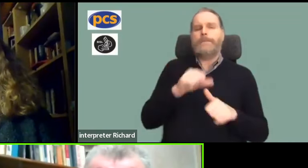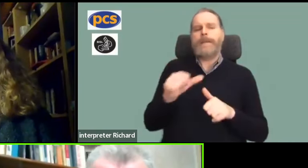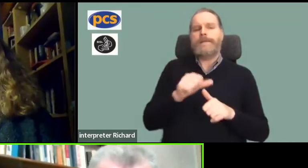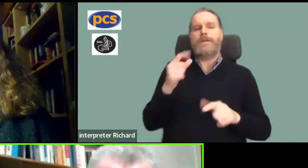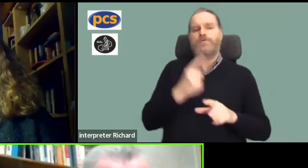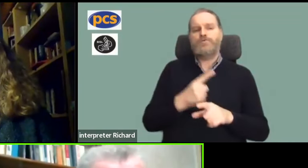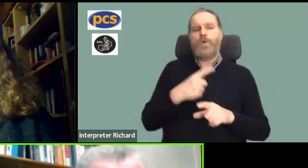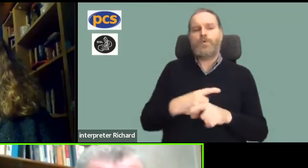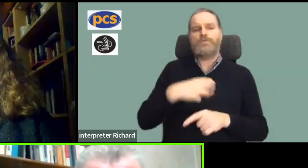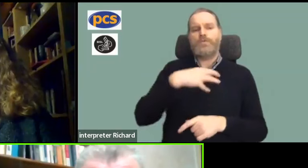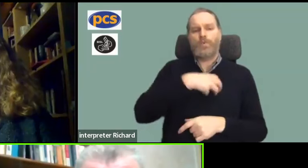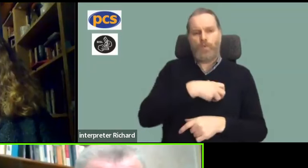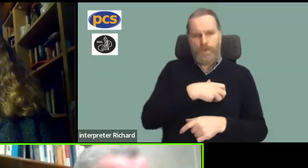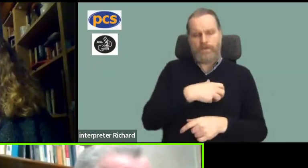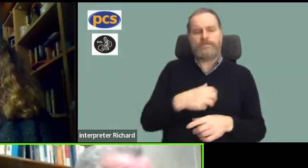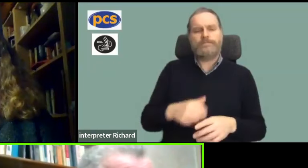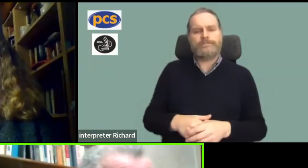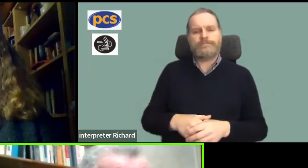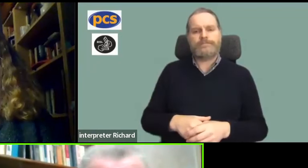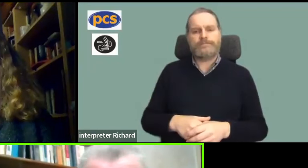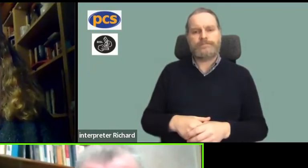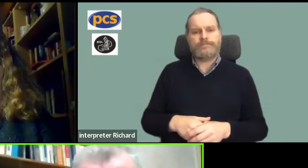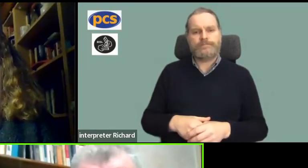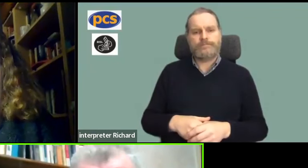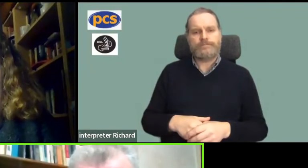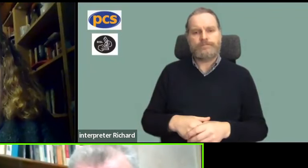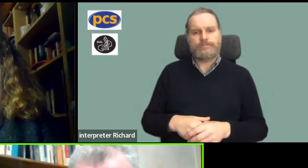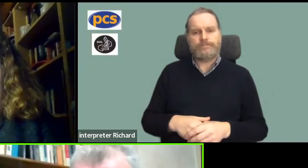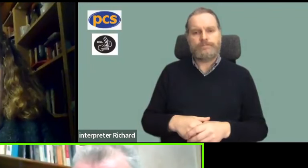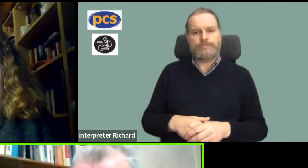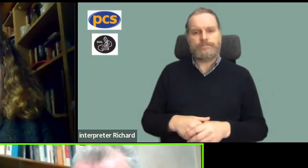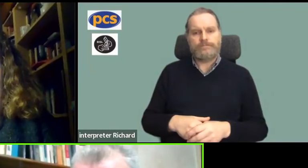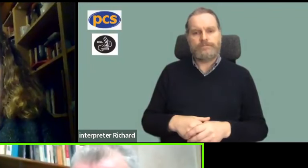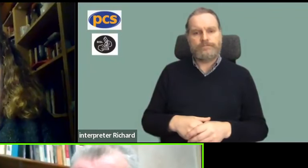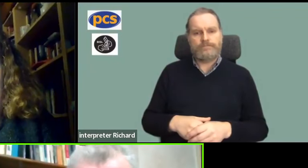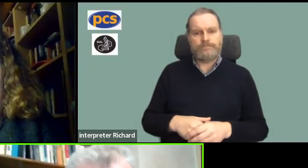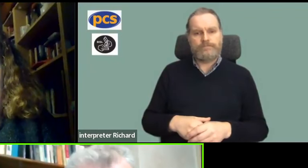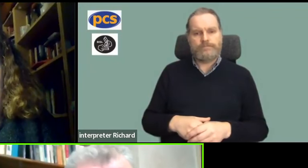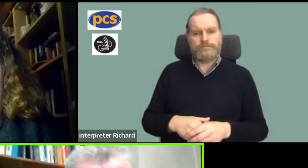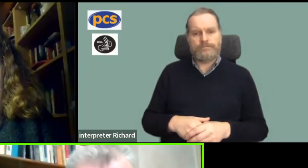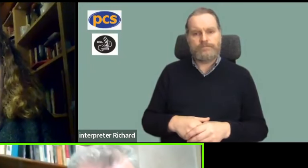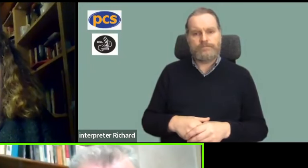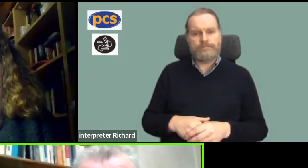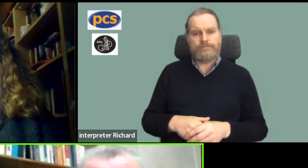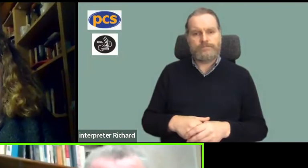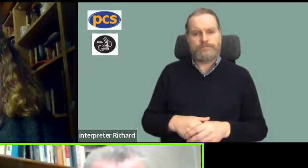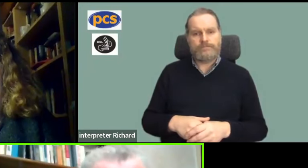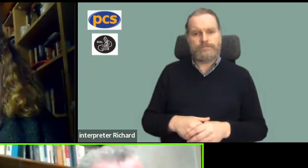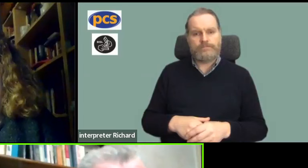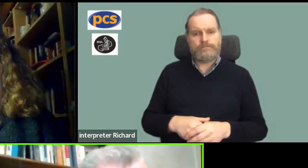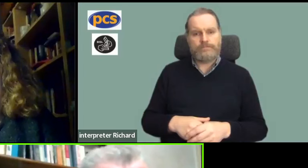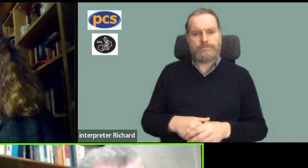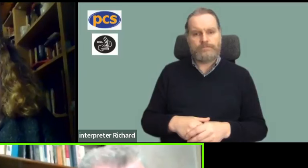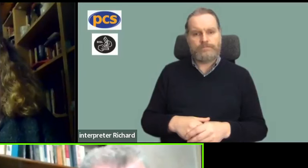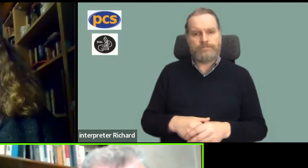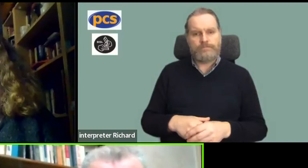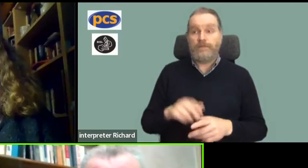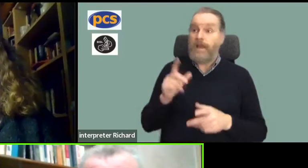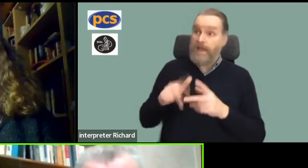somewhere else in the pipeline we we are considering g, depending g, depending how this pans out , depending how this pans out, saying to the employees in some areas that s that are response to do that